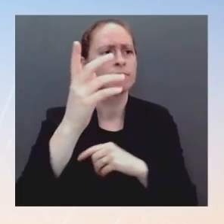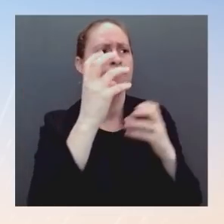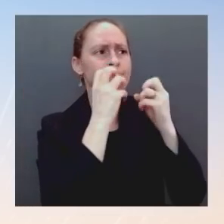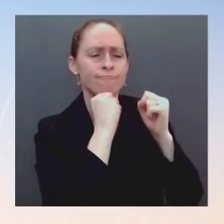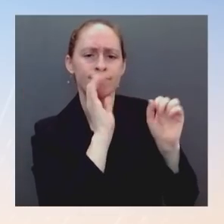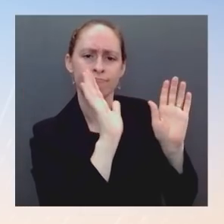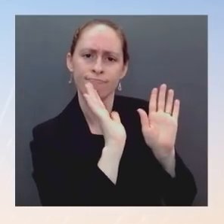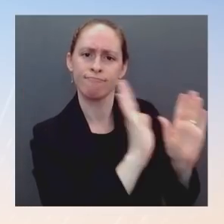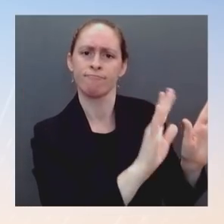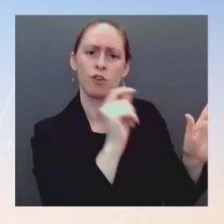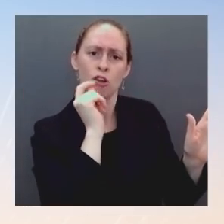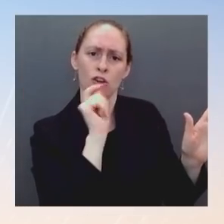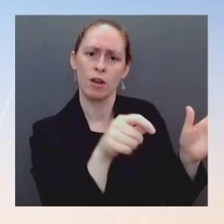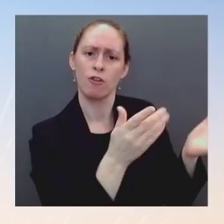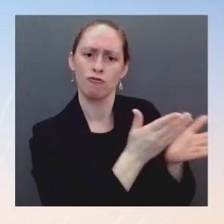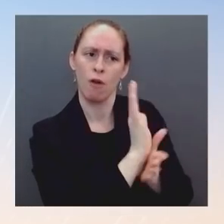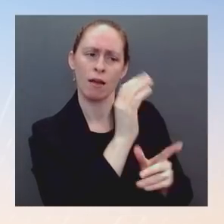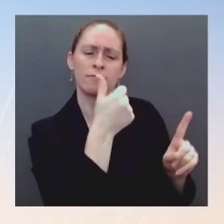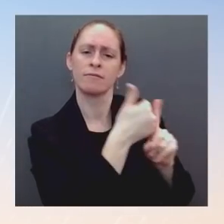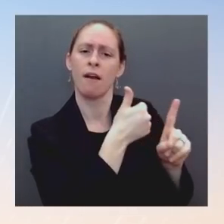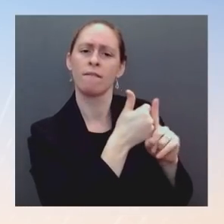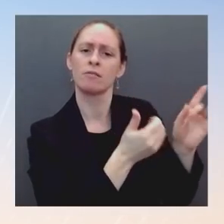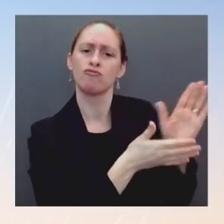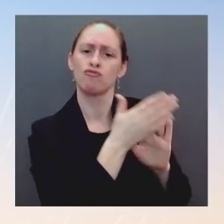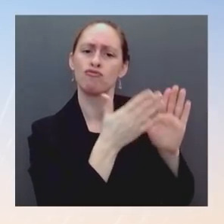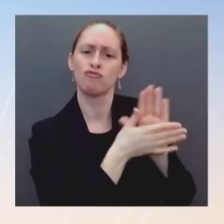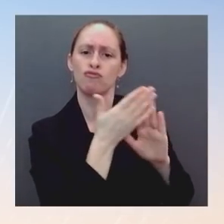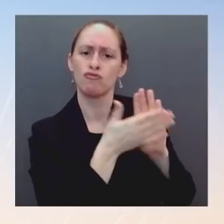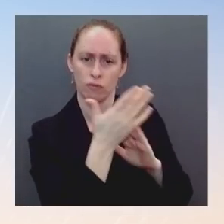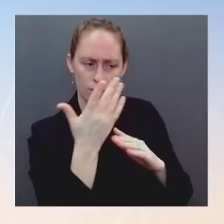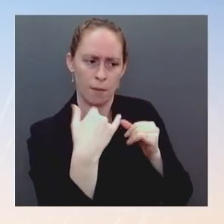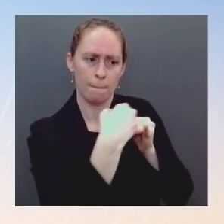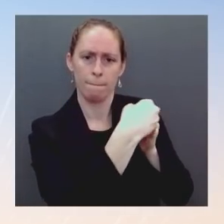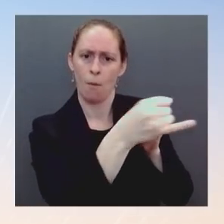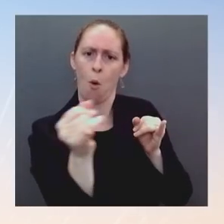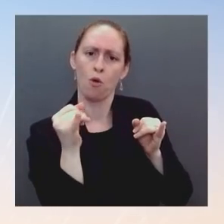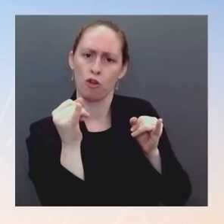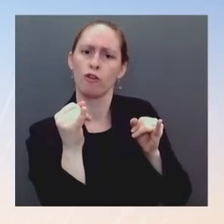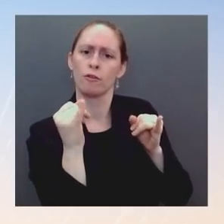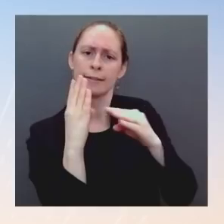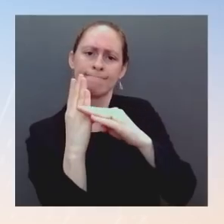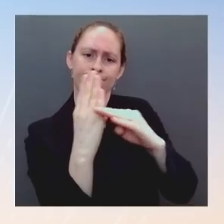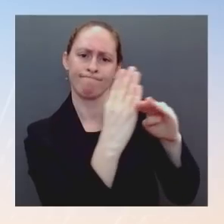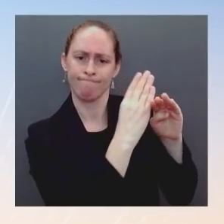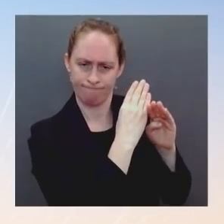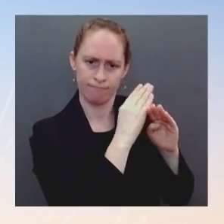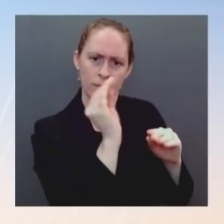is not allowing one country to invade and take land from another. The Press: Do you have any more details on your plan